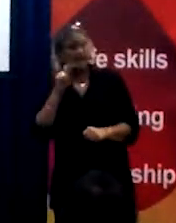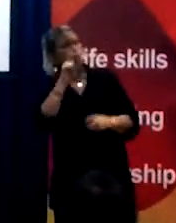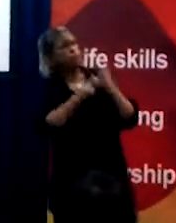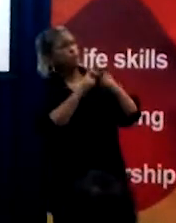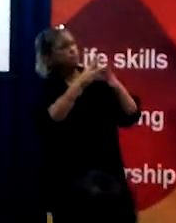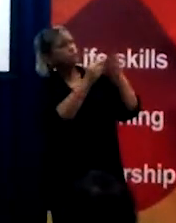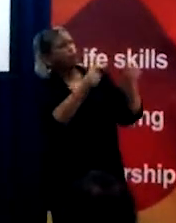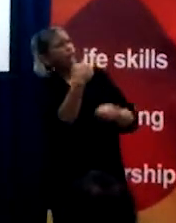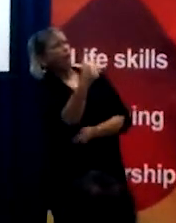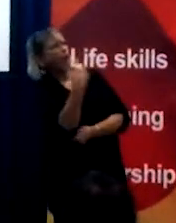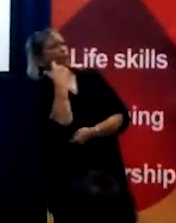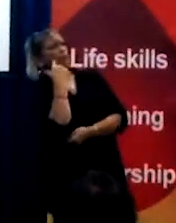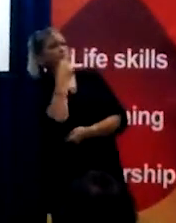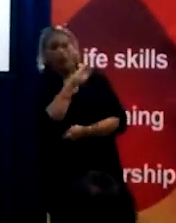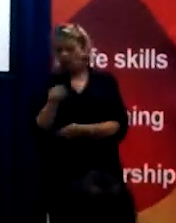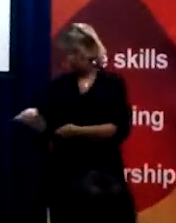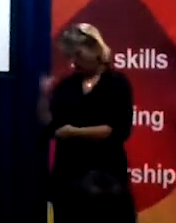sorting out our problems. That’s how they learn.